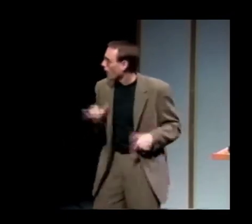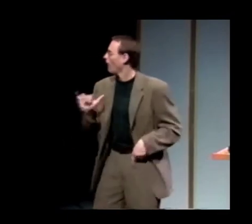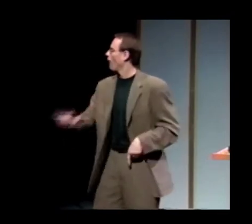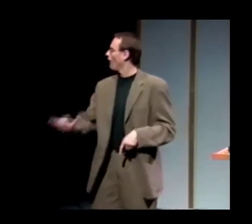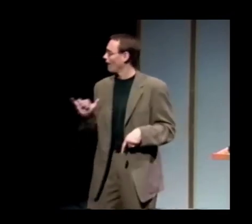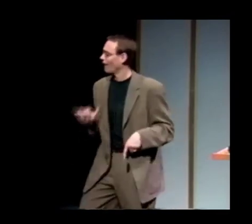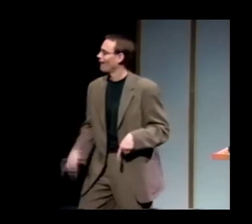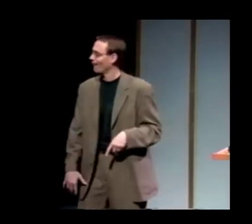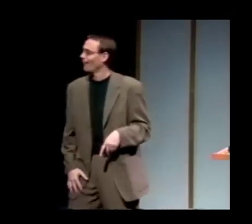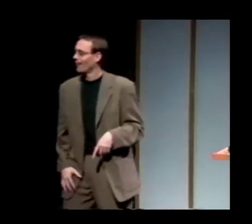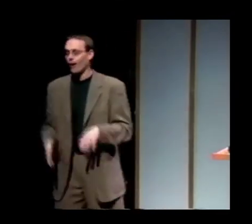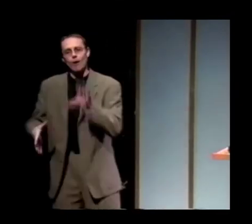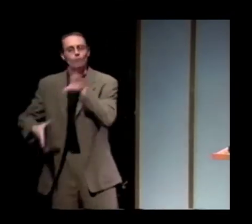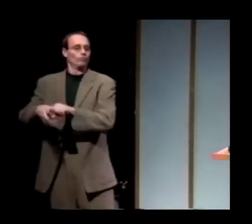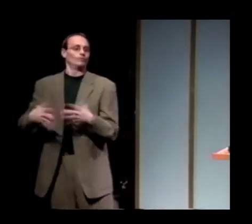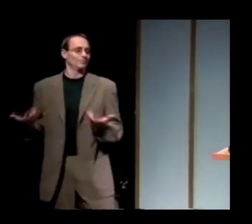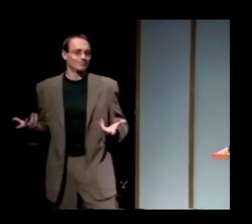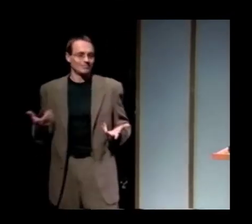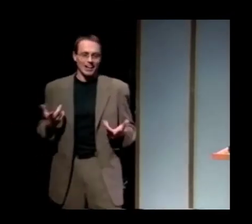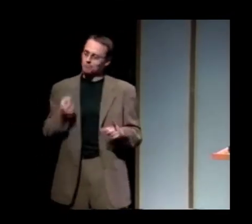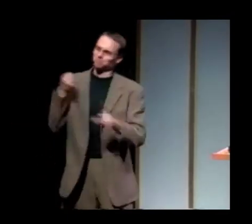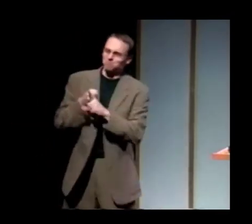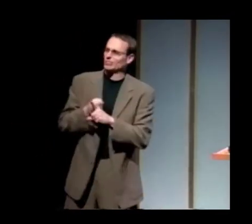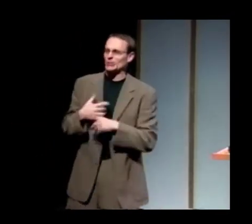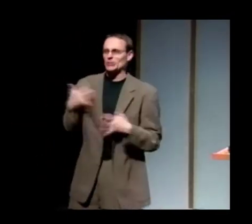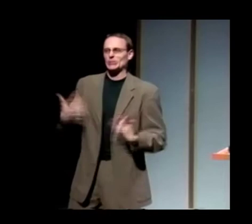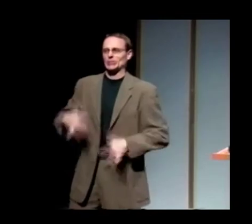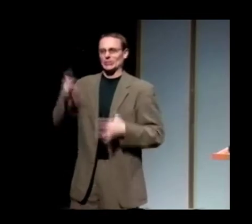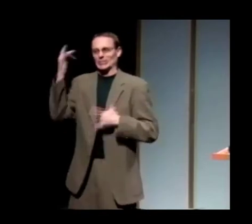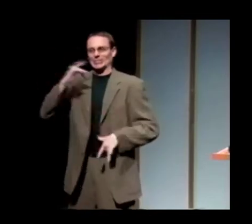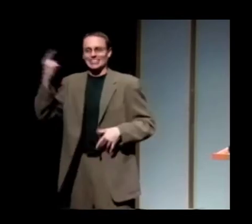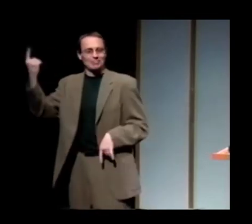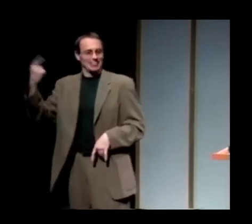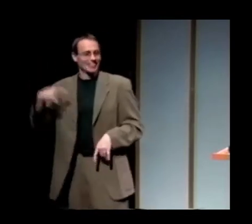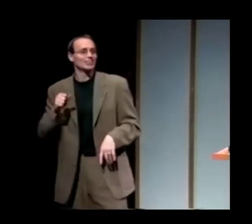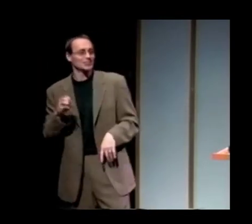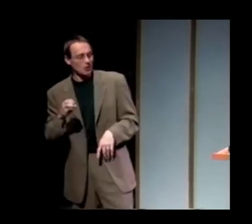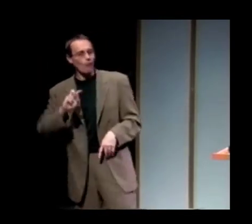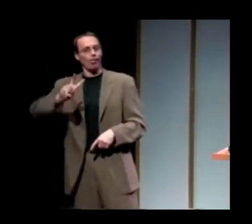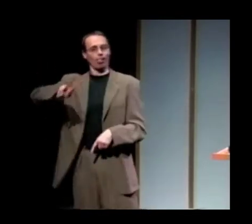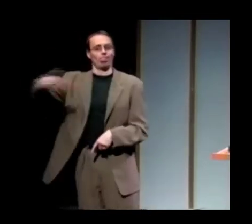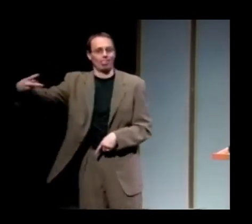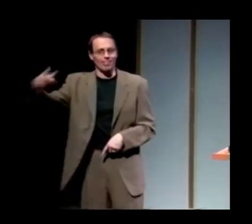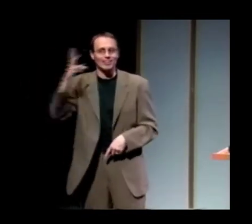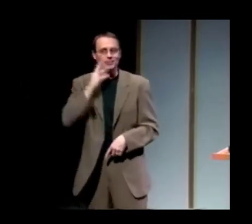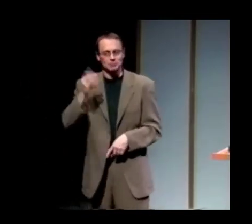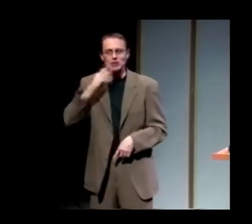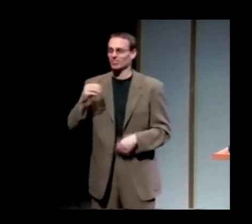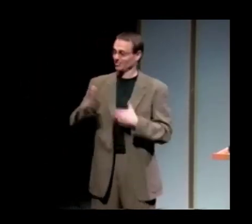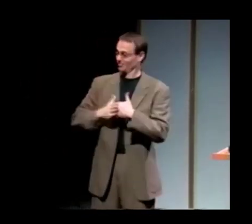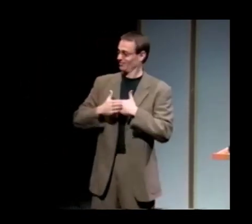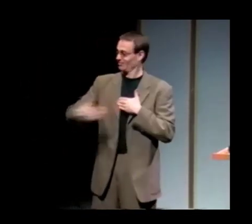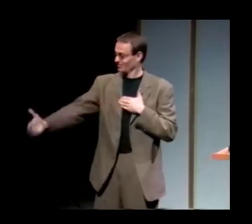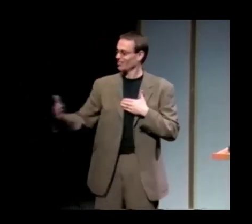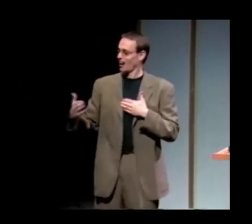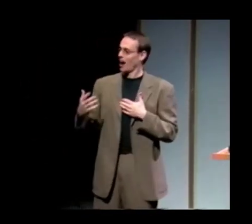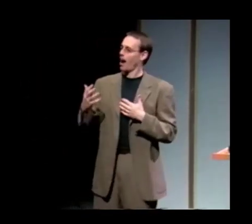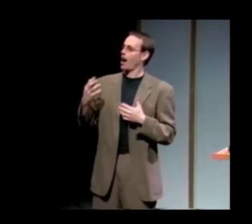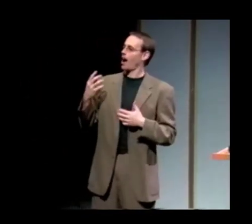AND THEN I BECAME HEARING. I UNDERSTOOD MY IDENTITY AS A HEARING PERSON. OOH. THAT WAS PROFOUNDLY-- THAT WAS A PROFOUND EXPERIENCE,